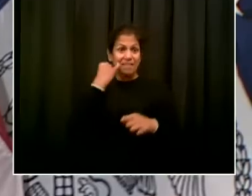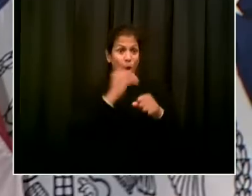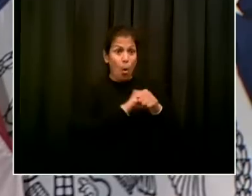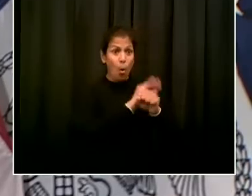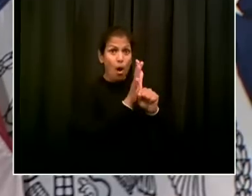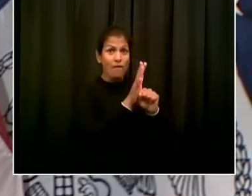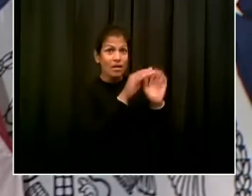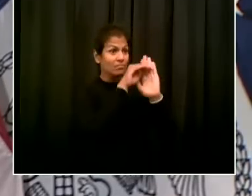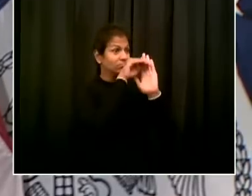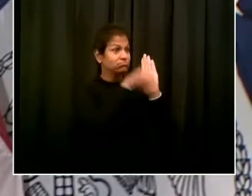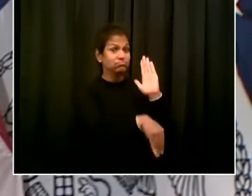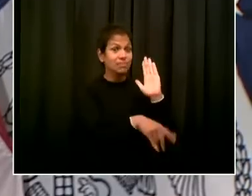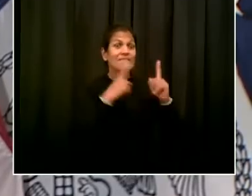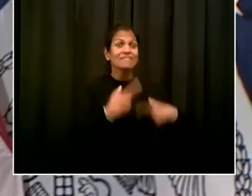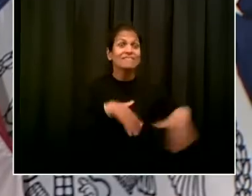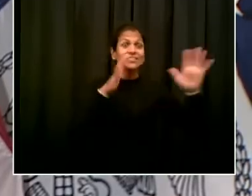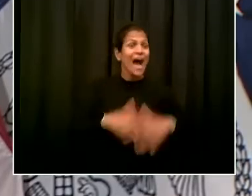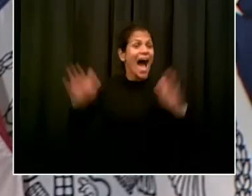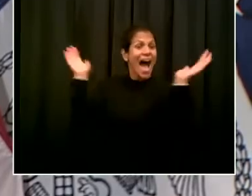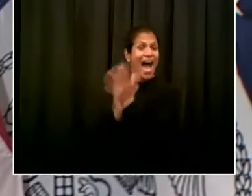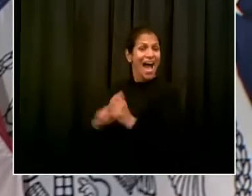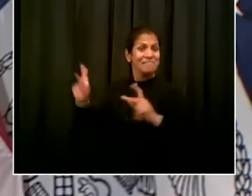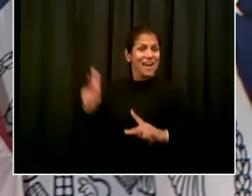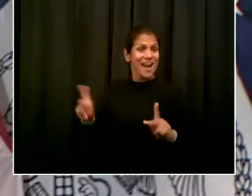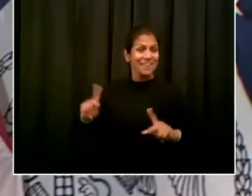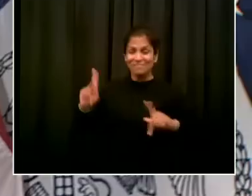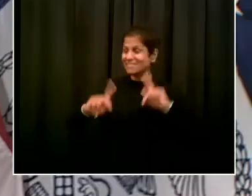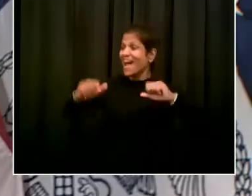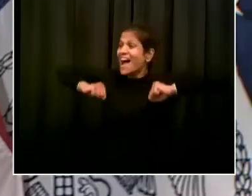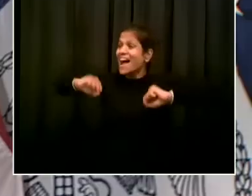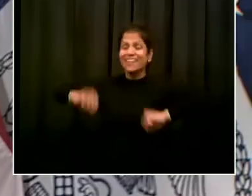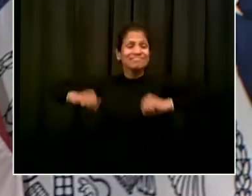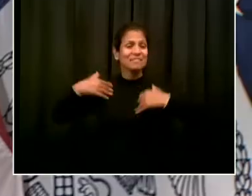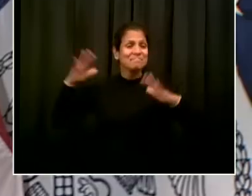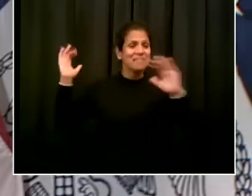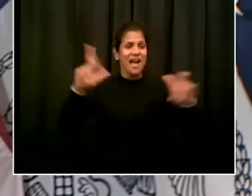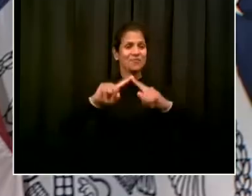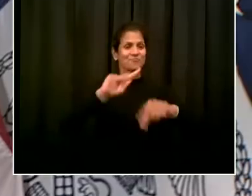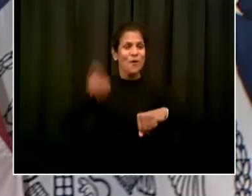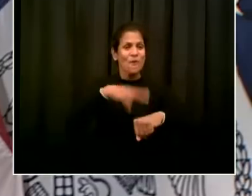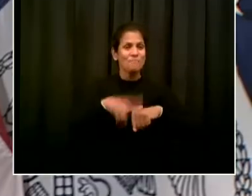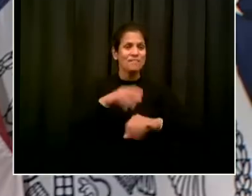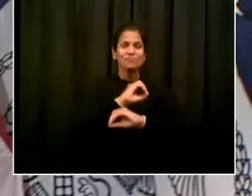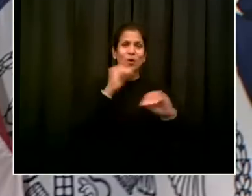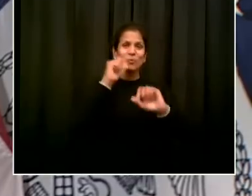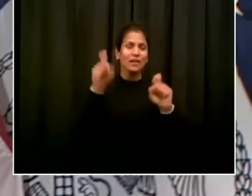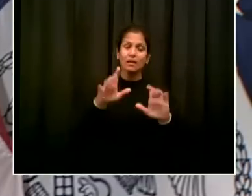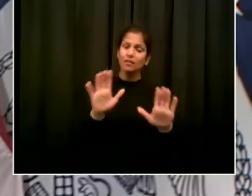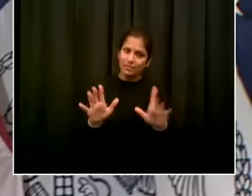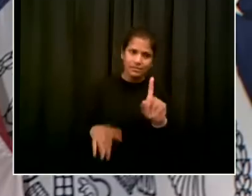YOU HAVE SEEN WHAT HAPPENED, UNFORTUNATELY, ANDNDE UROPE. AND OTHER PARTS